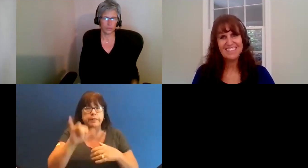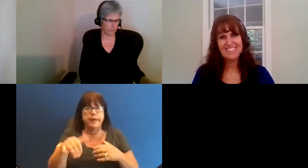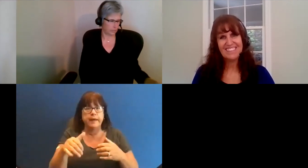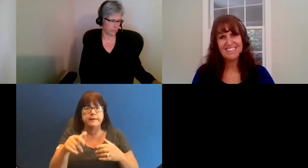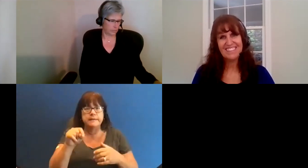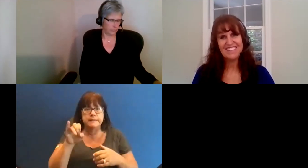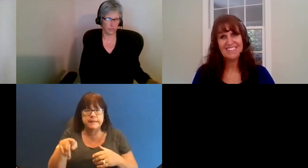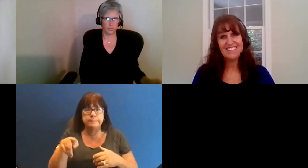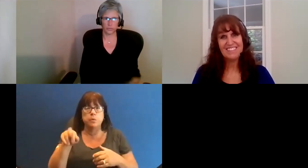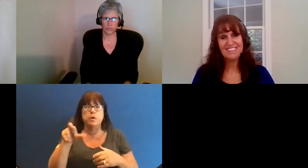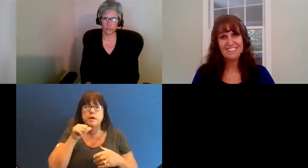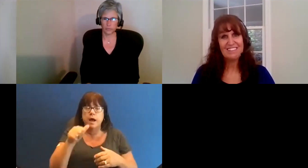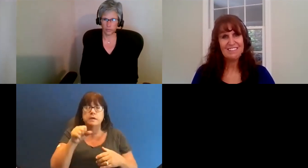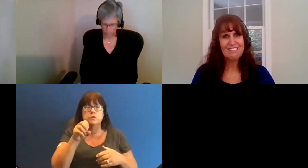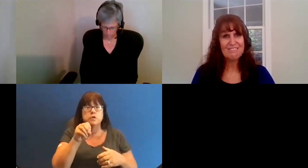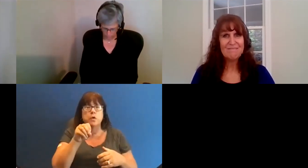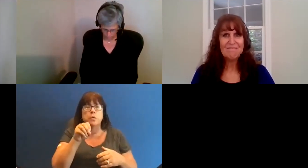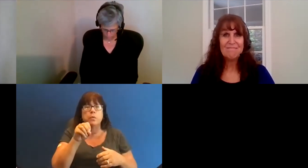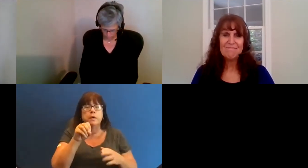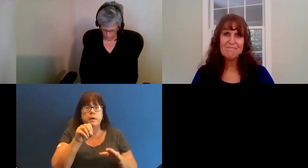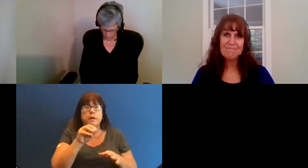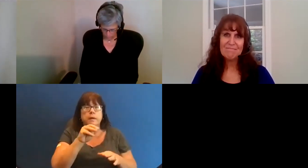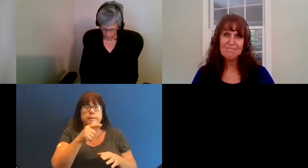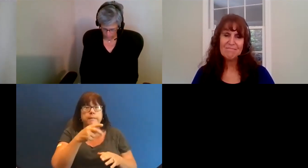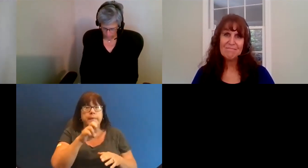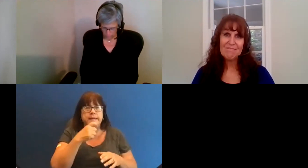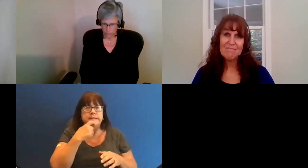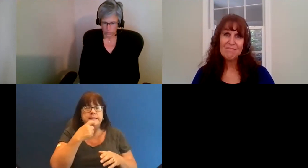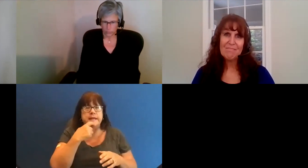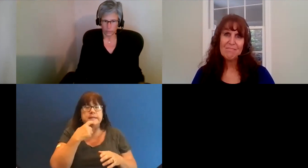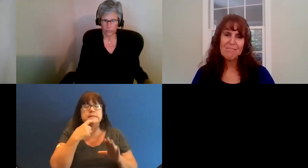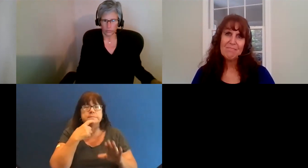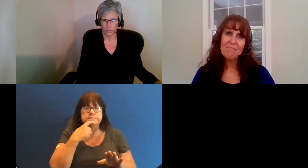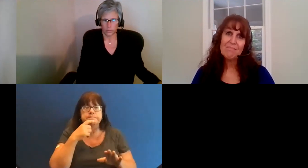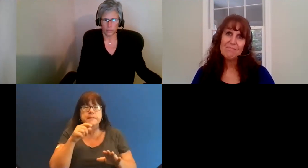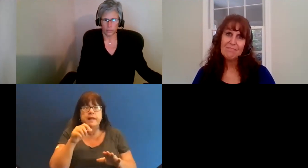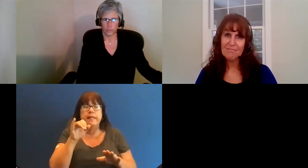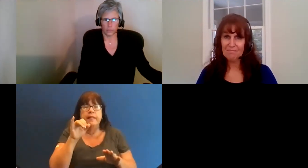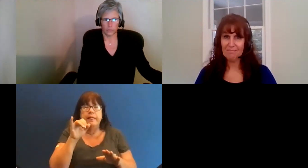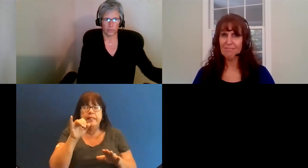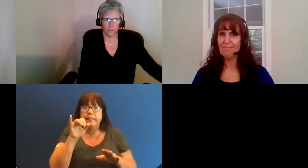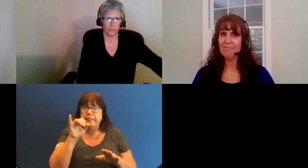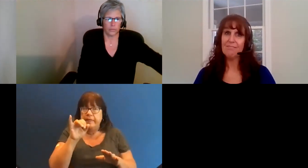And so Aaron that would be something when; and for everyone we'll be talking about this more in